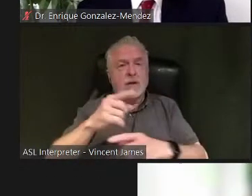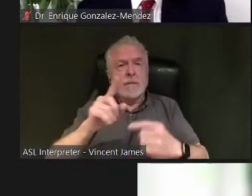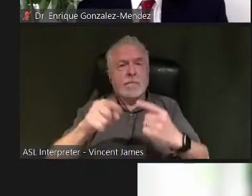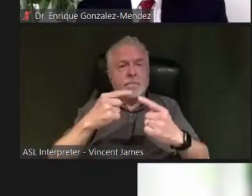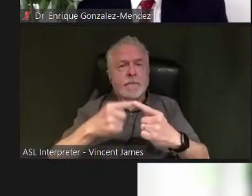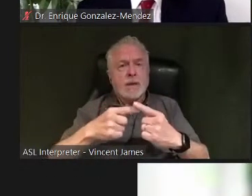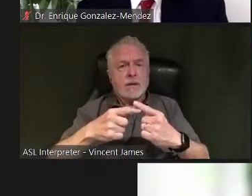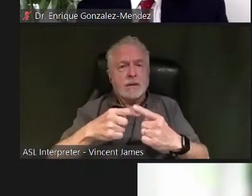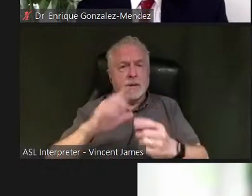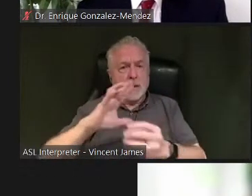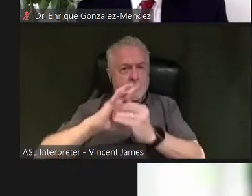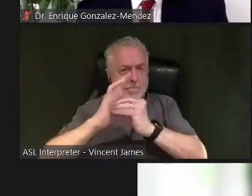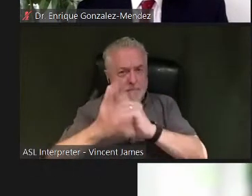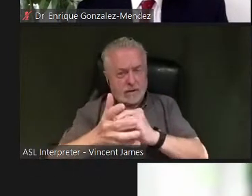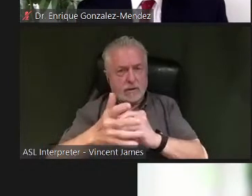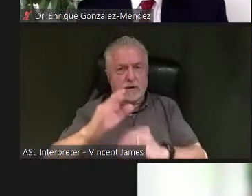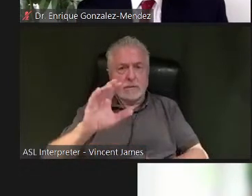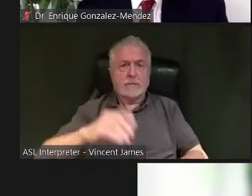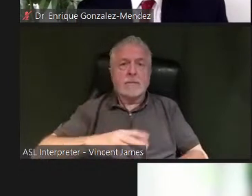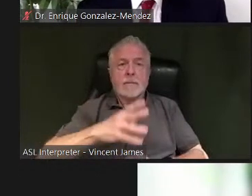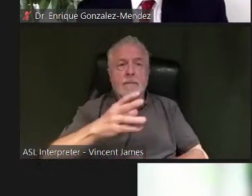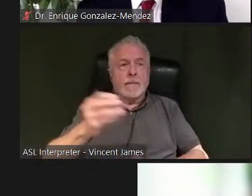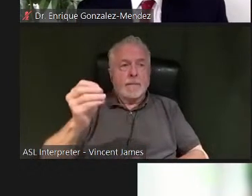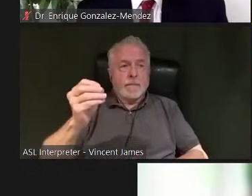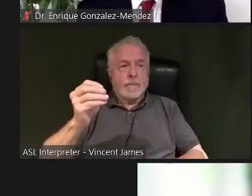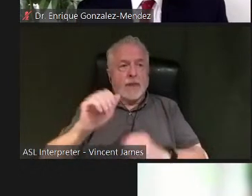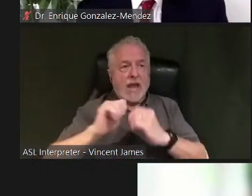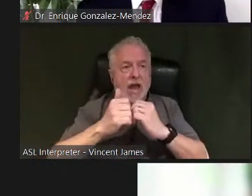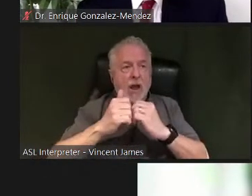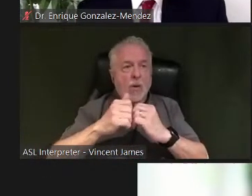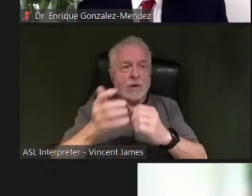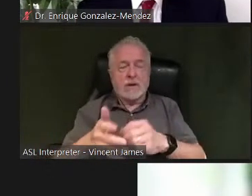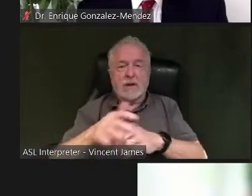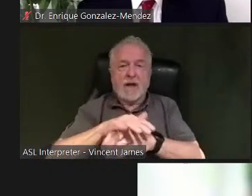pandemic, the global pandemic and how it's going to cover and affect the schools, our